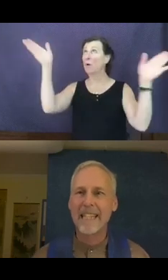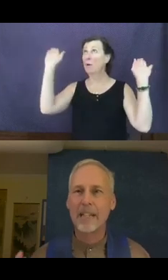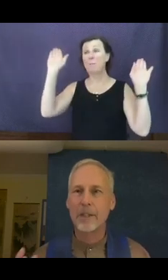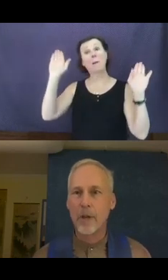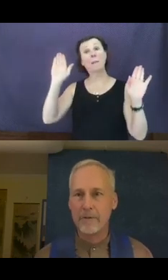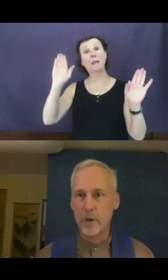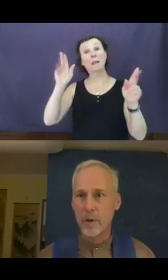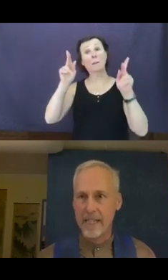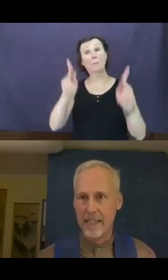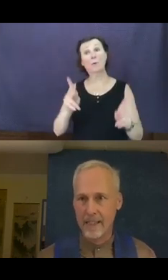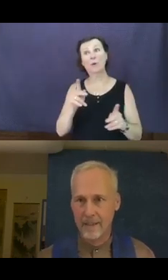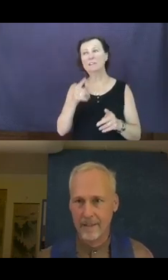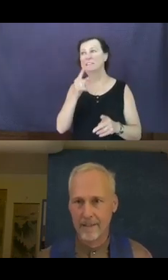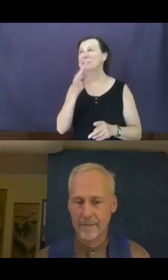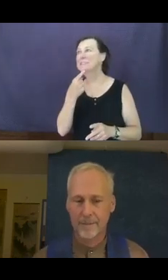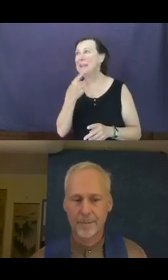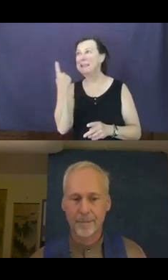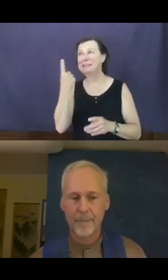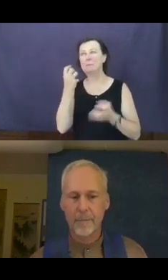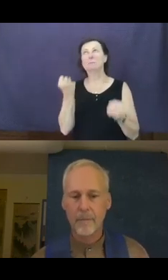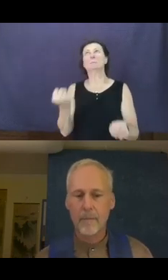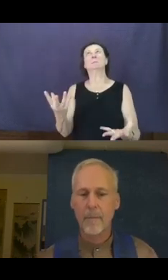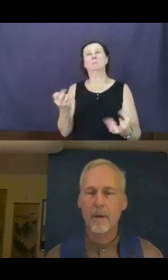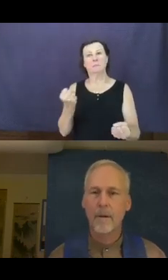that 'drives you crazy?'